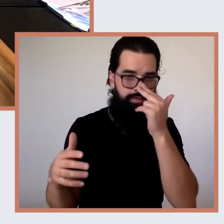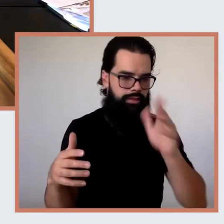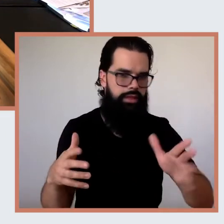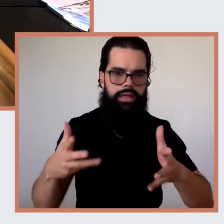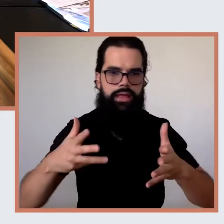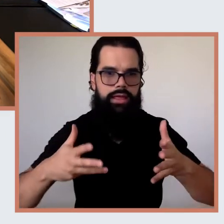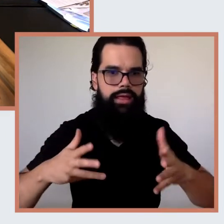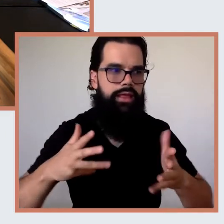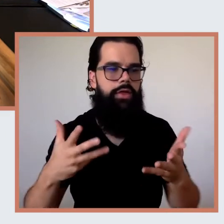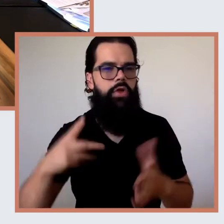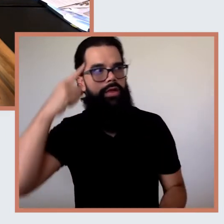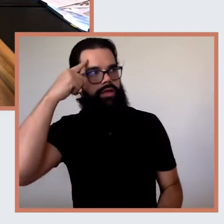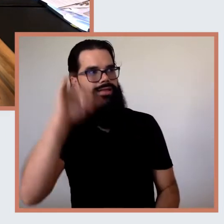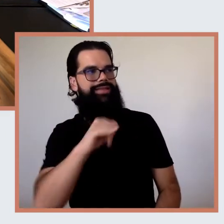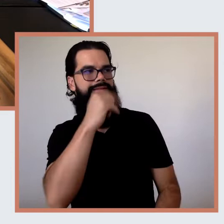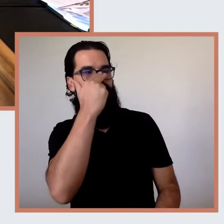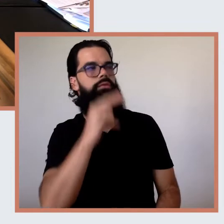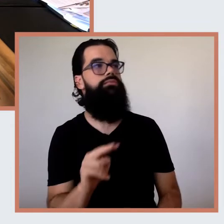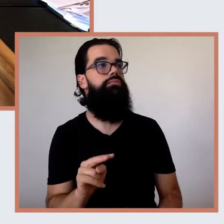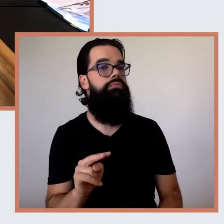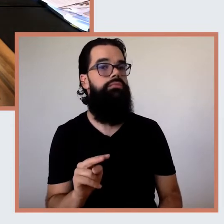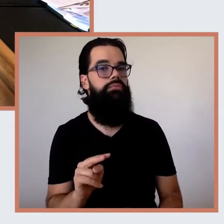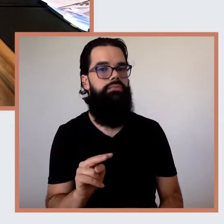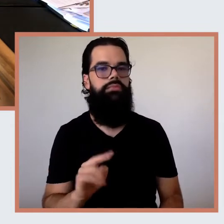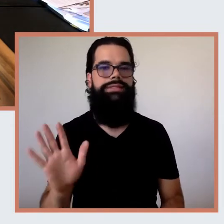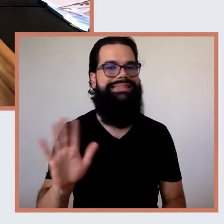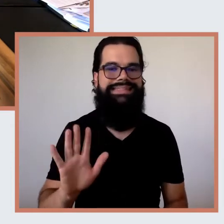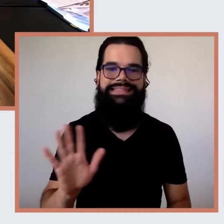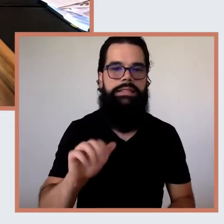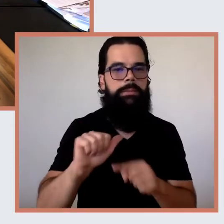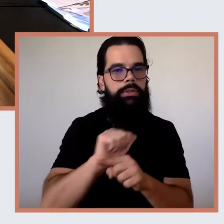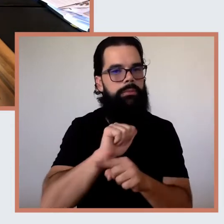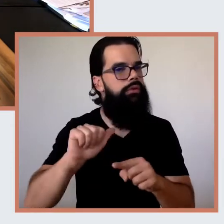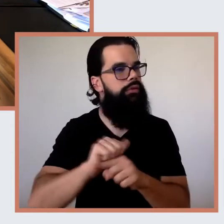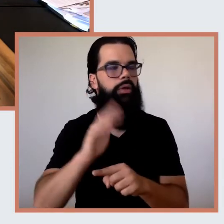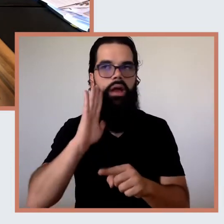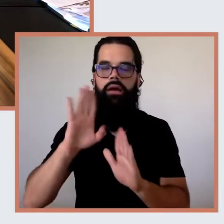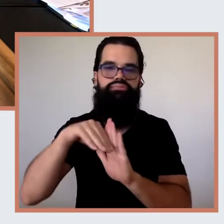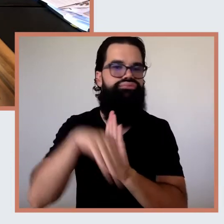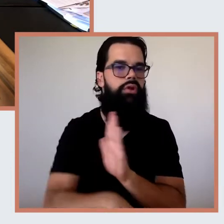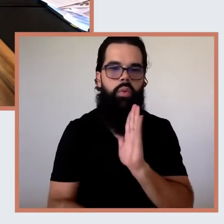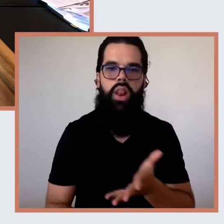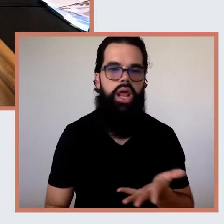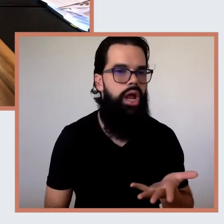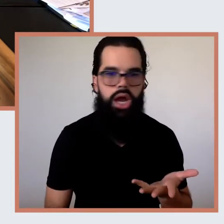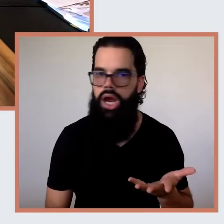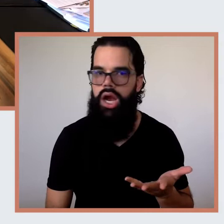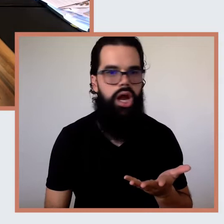who are watching, then they think it's not funny. And their performance starts to really fail